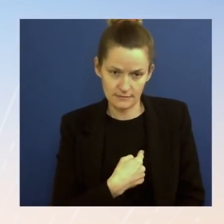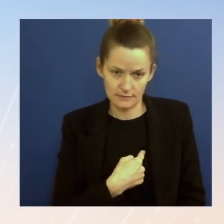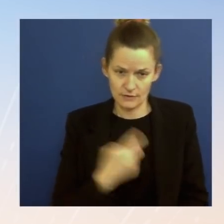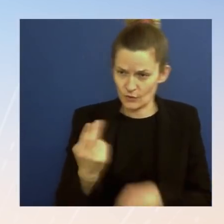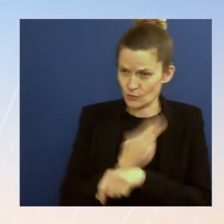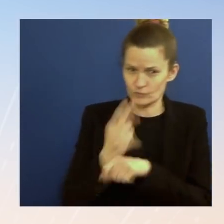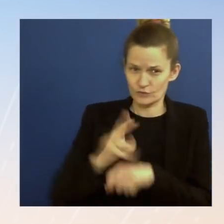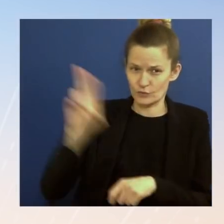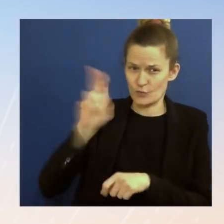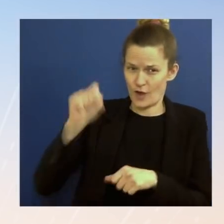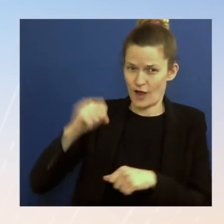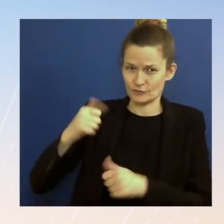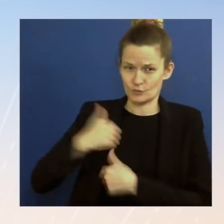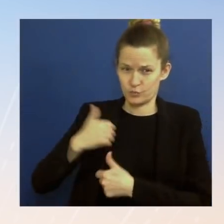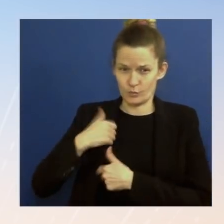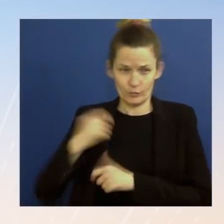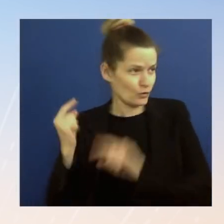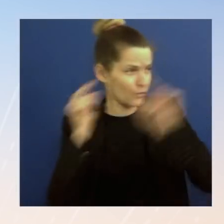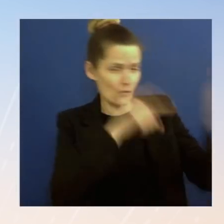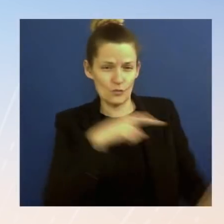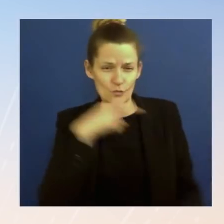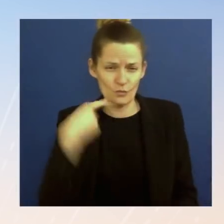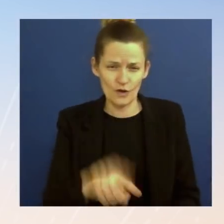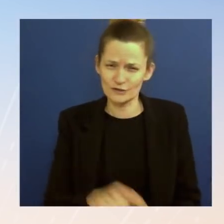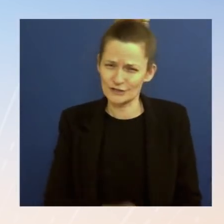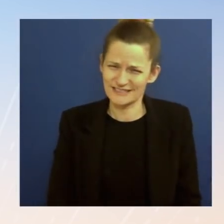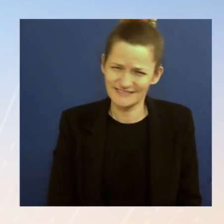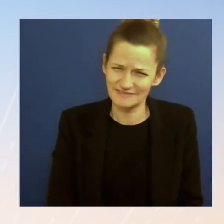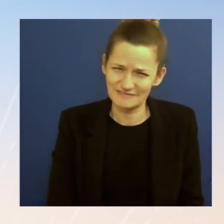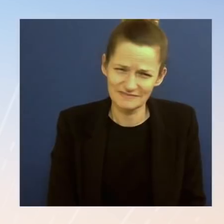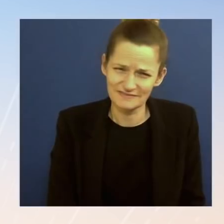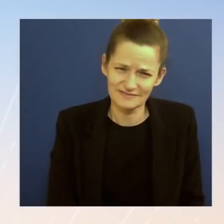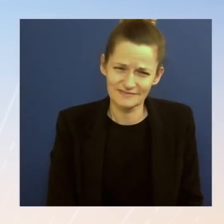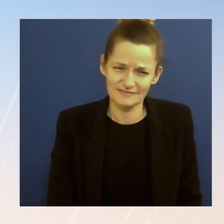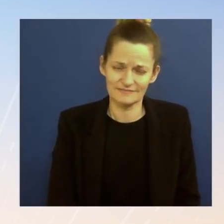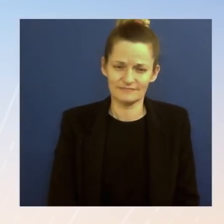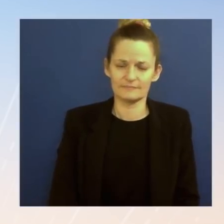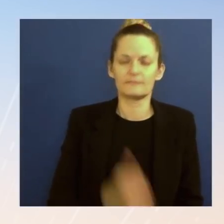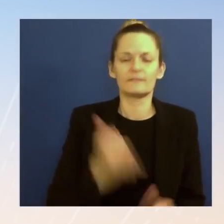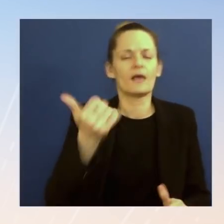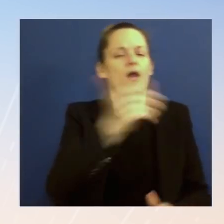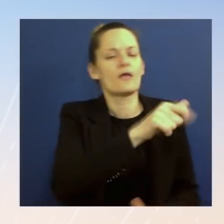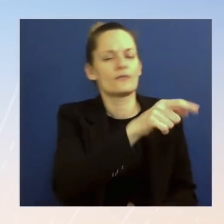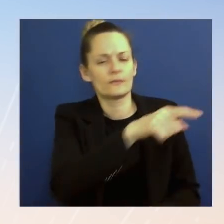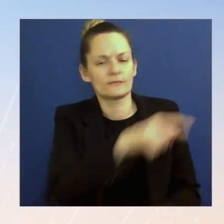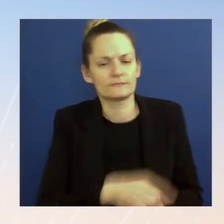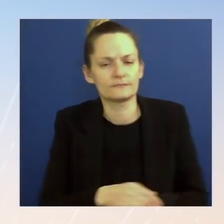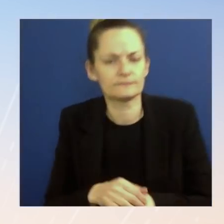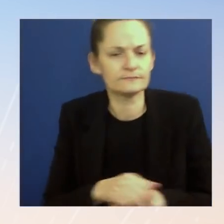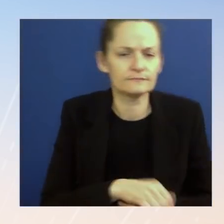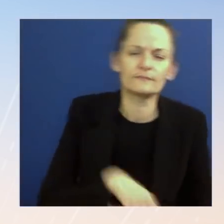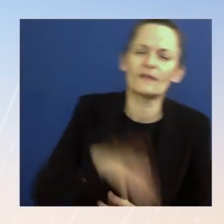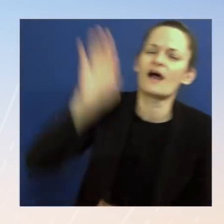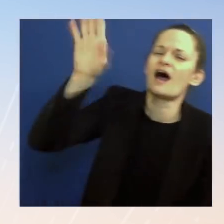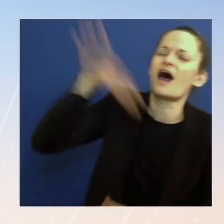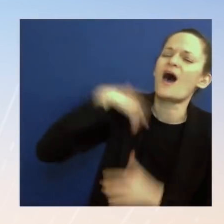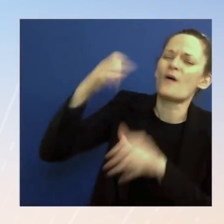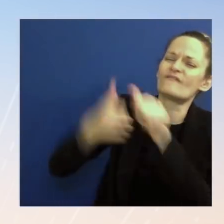otherwise I'm not going to get to other people. Go ahead. The Press: It's a follow-up to what you had said though about misinformation and Twitter. Ms. Psaki: Yeah. The Press: Because, last year, the President worked with Twitter